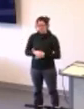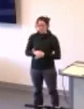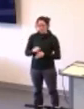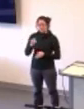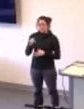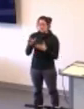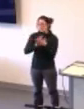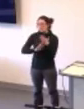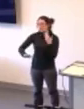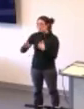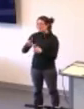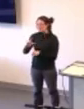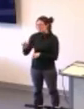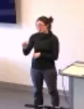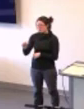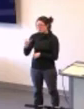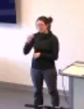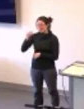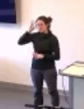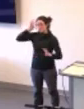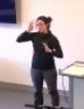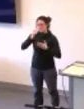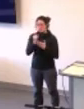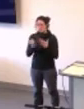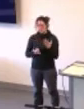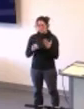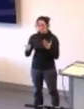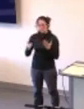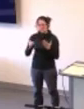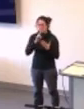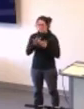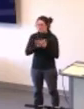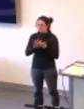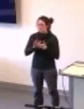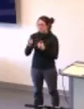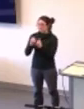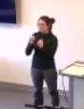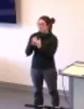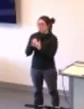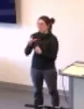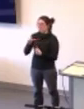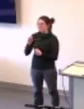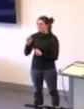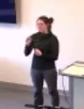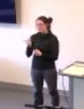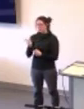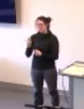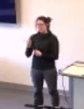and Creative Arts has generously supported the Longmore Institute over the years. Our dean is here.